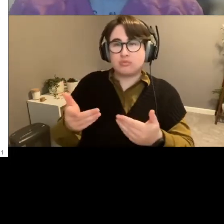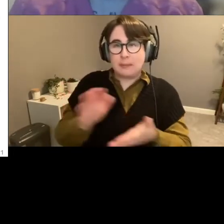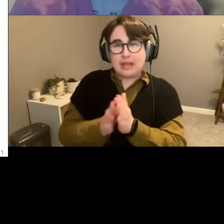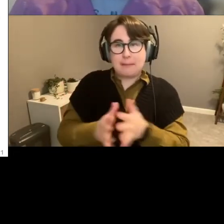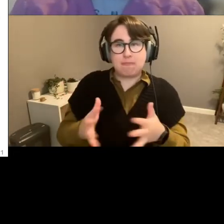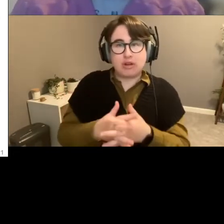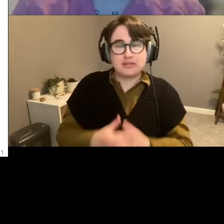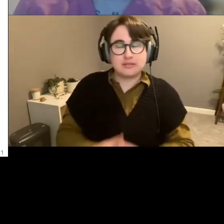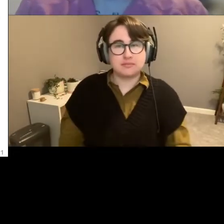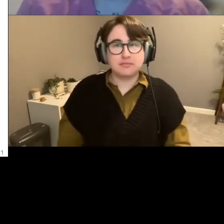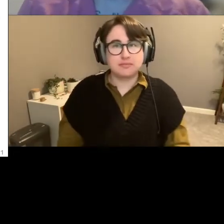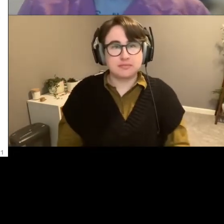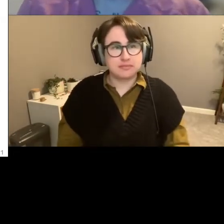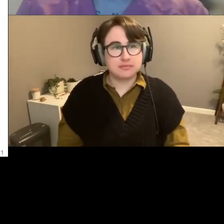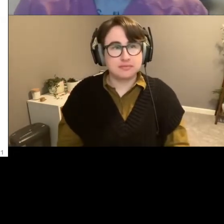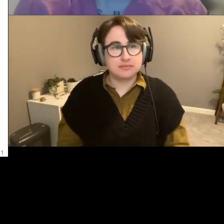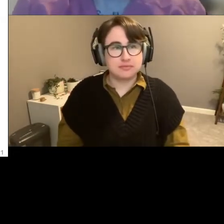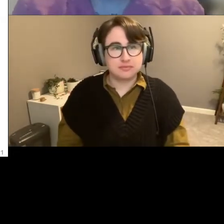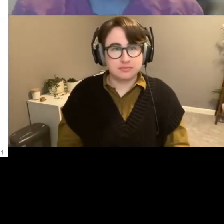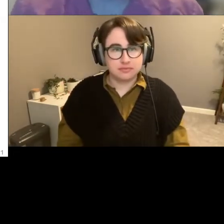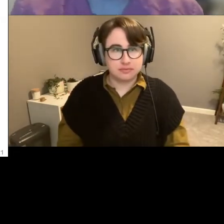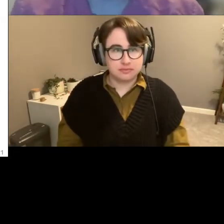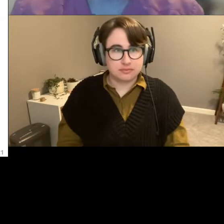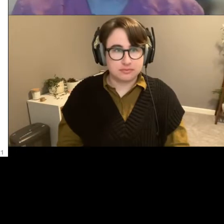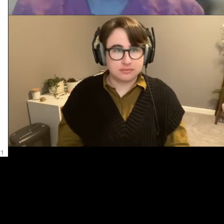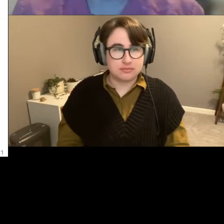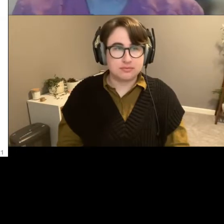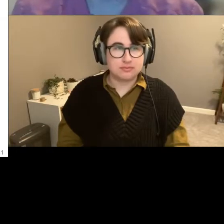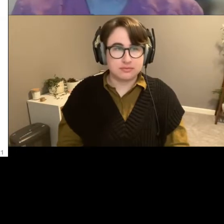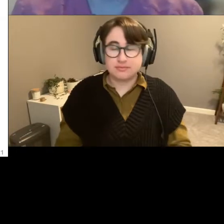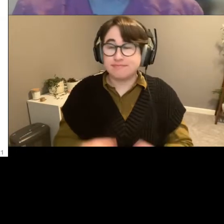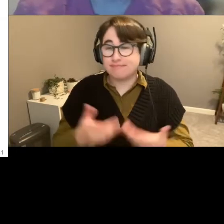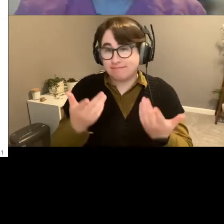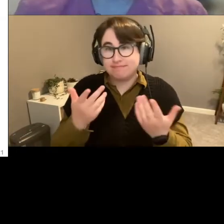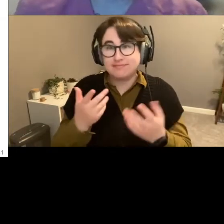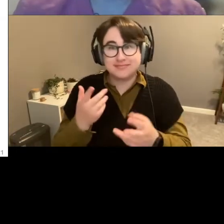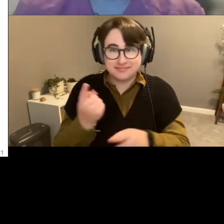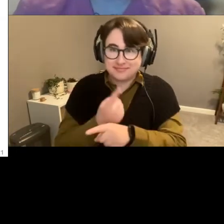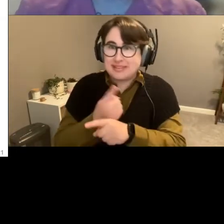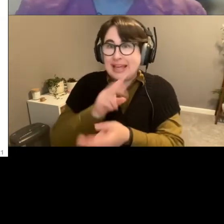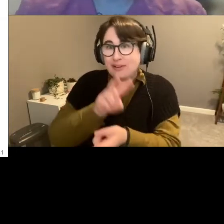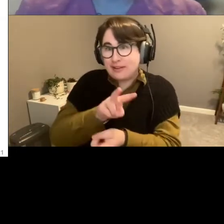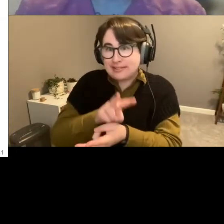Intercourse or through sex is one option, and then adoption and foster care of course